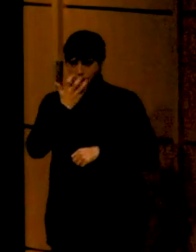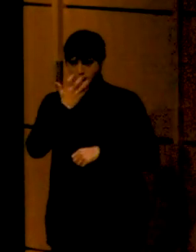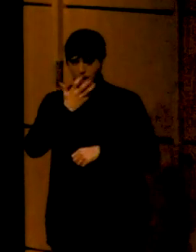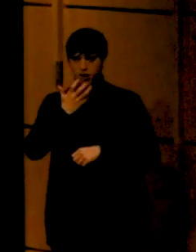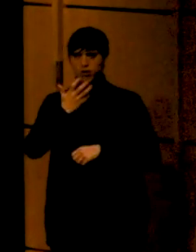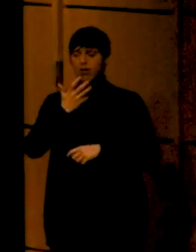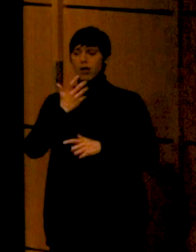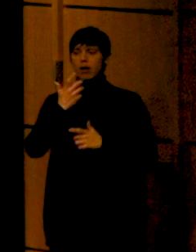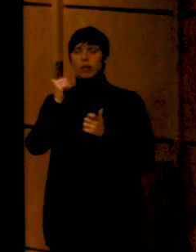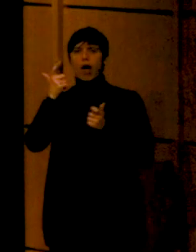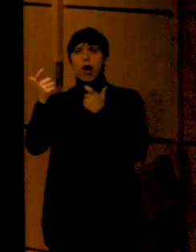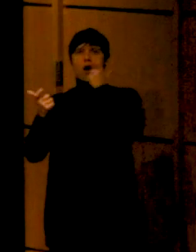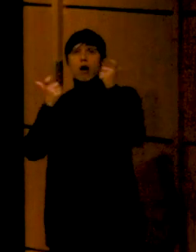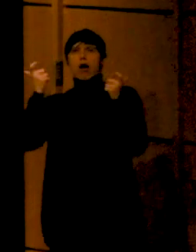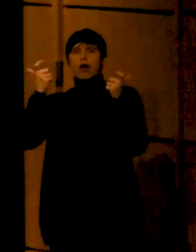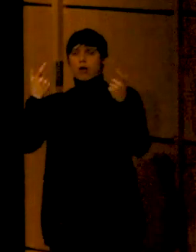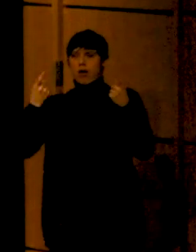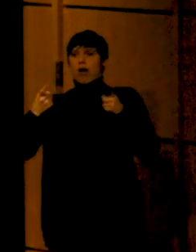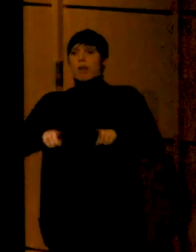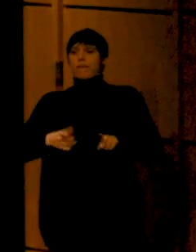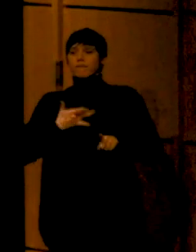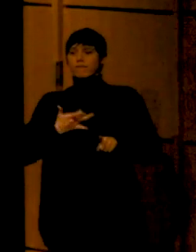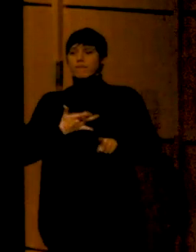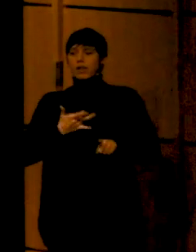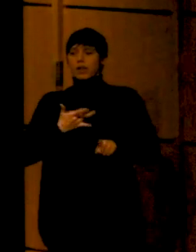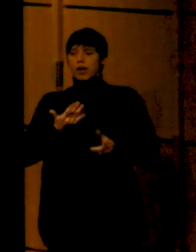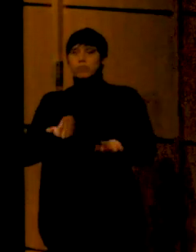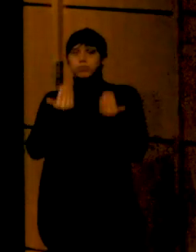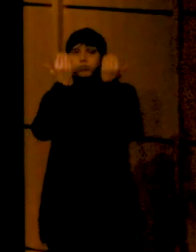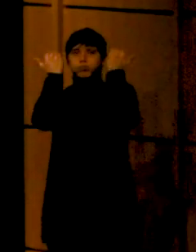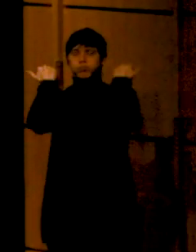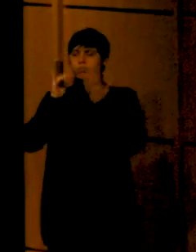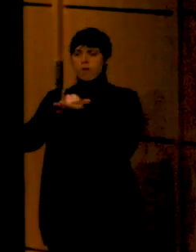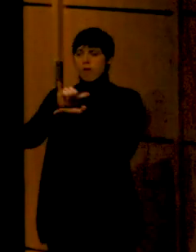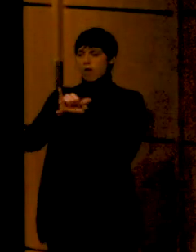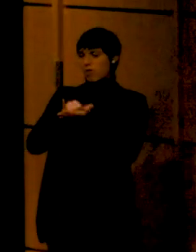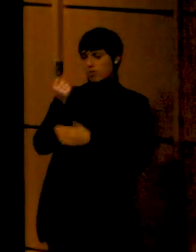So grand that they really overwhelm our comprehension.